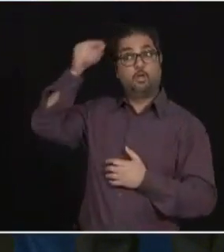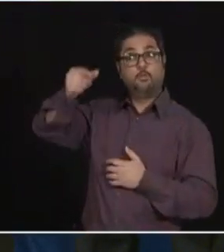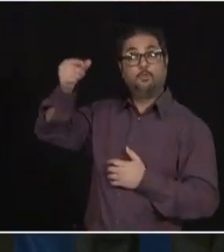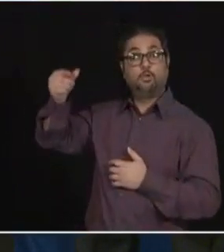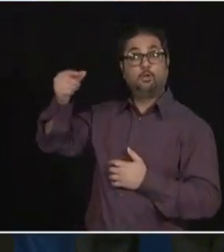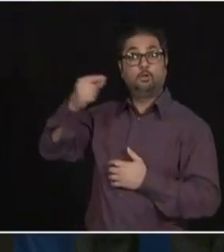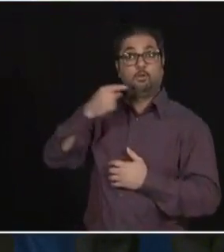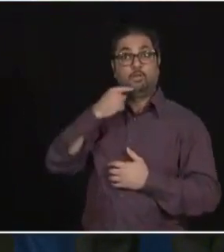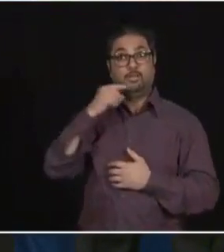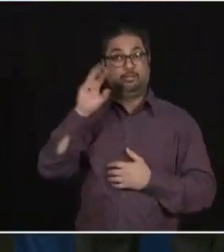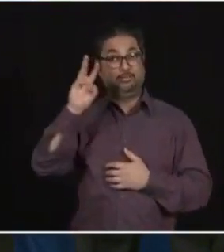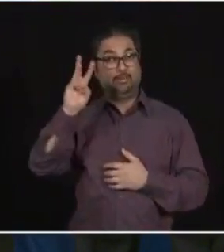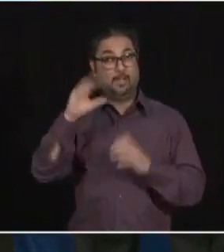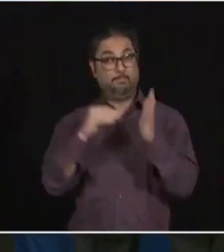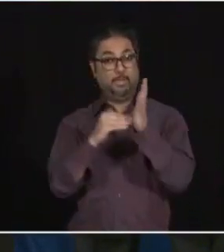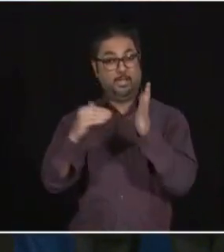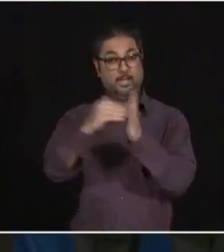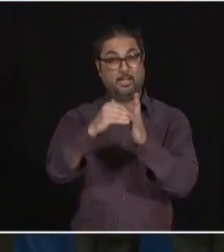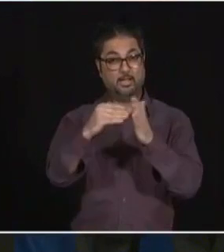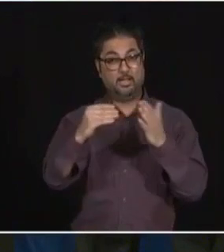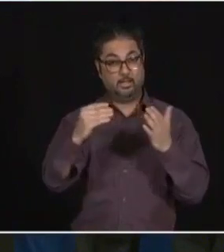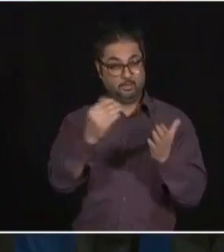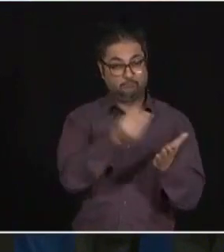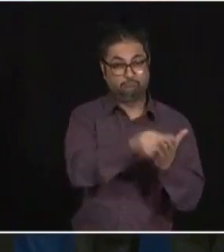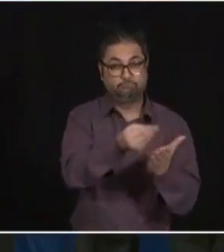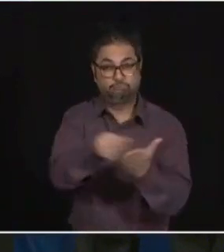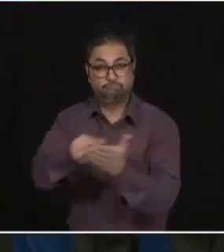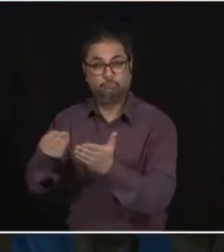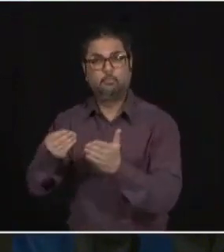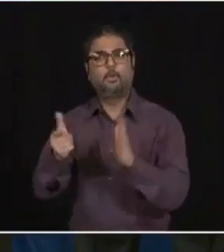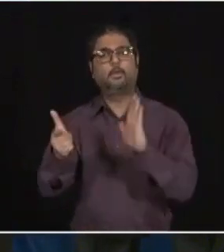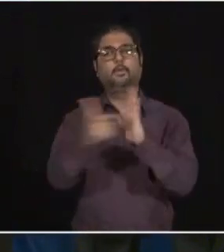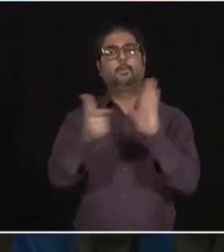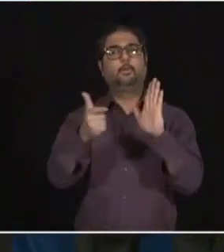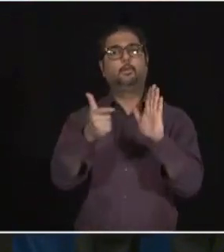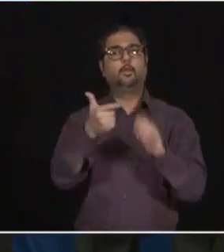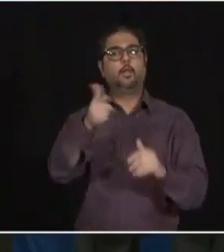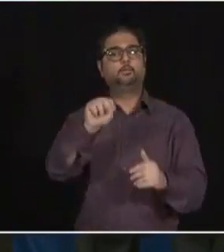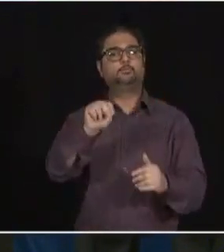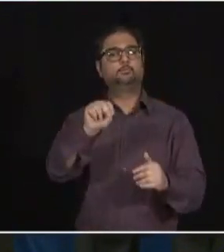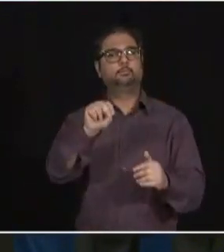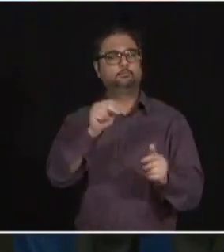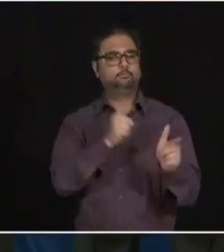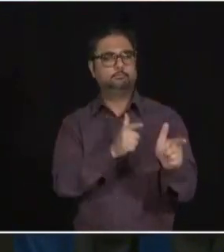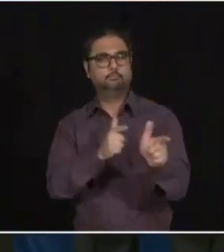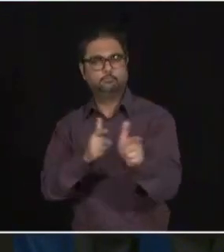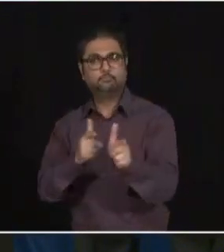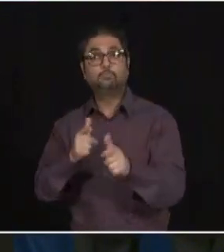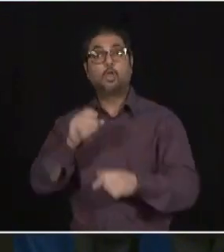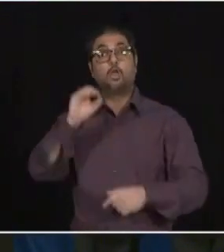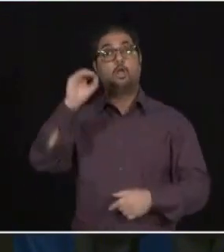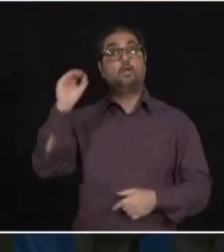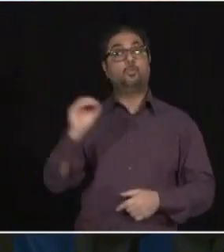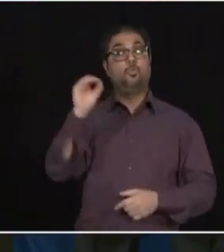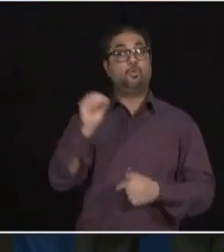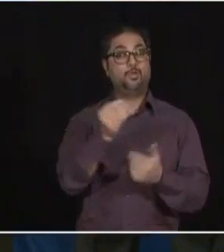could you do with Ontario's portion of that $600 million to actually deal with the crime guns that are plaguing